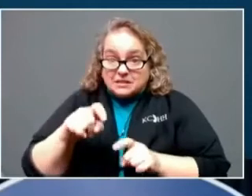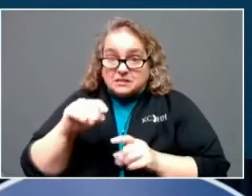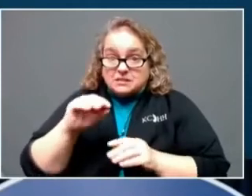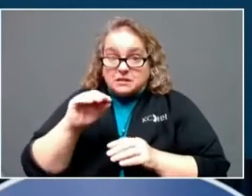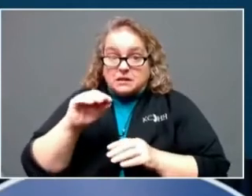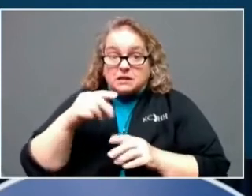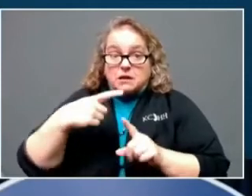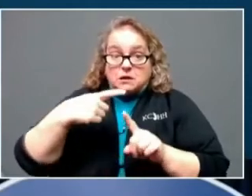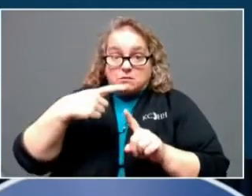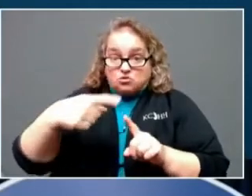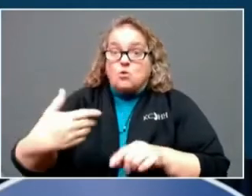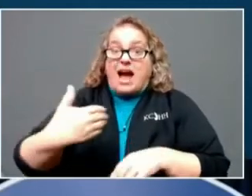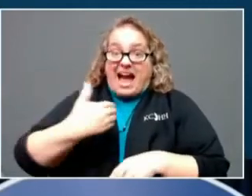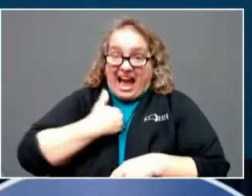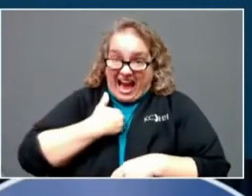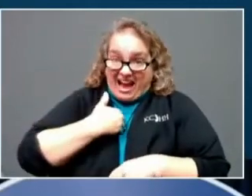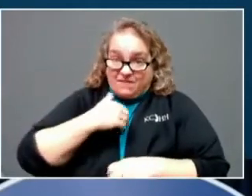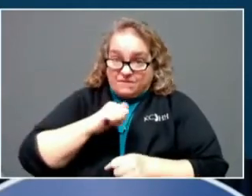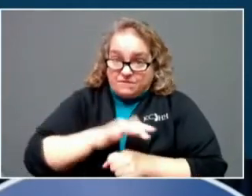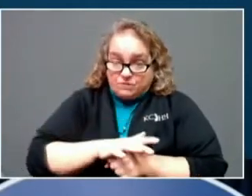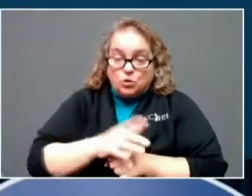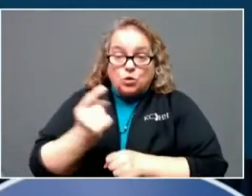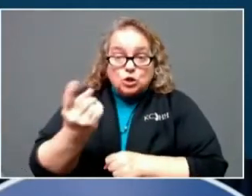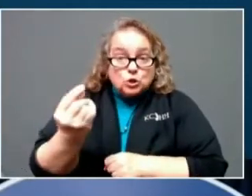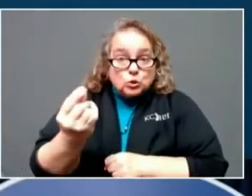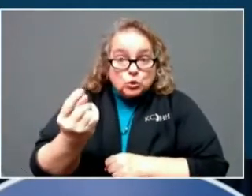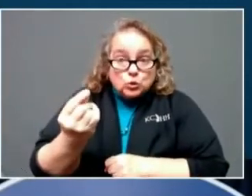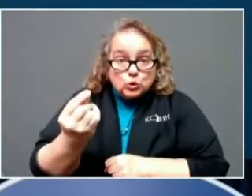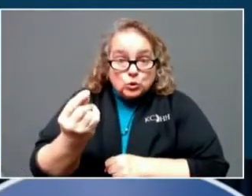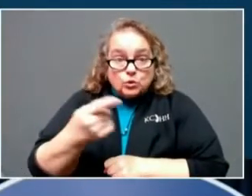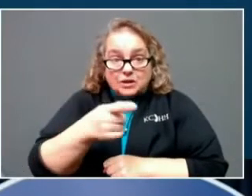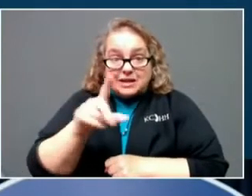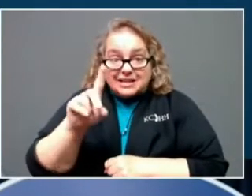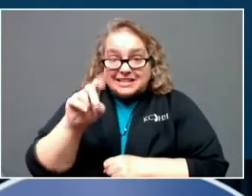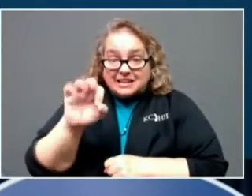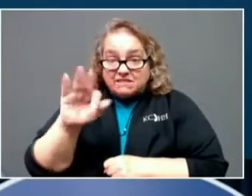The default in. Within all of these is 10 days. If you test positive, if you